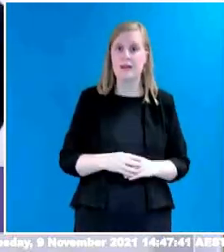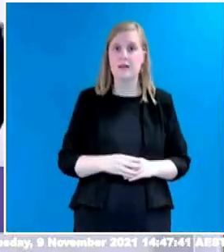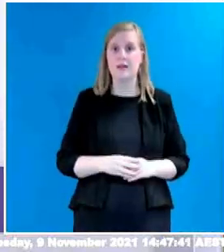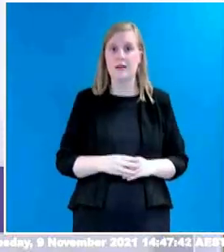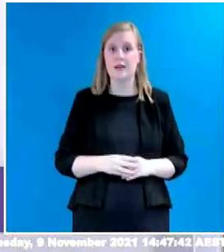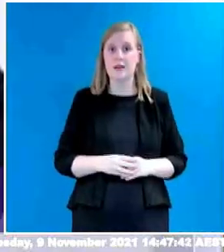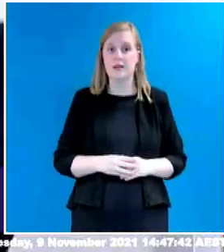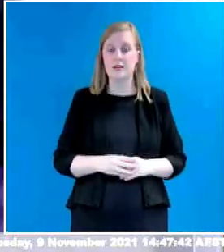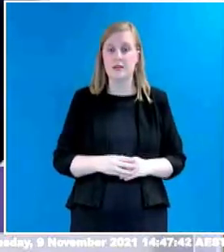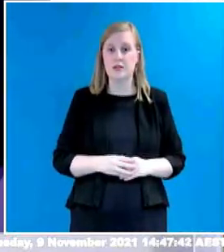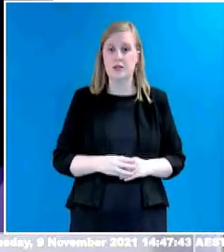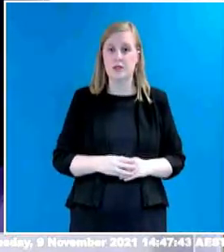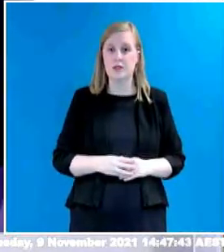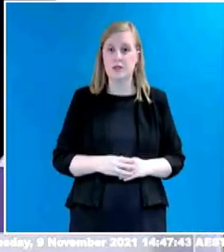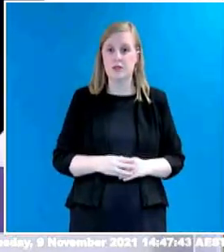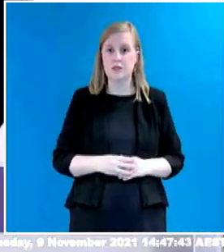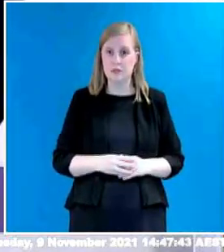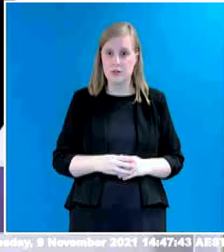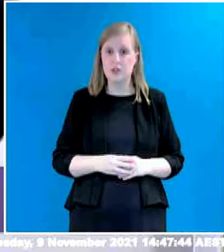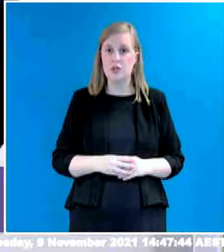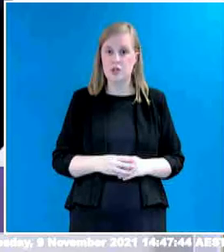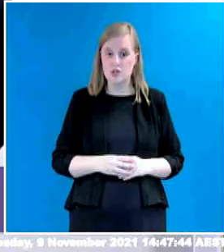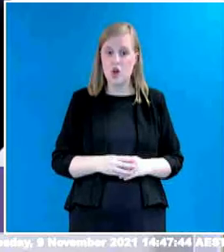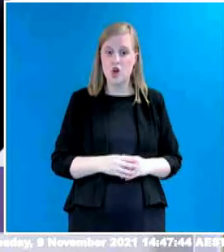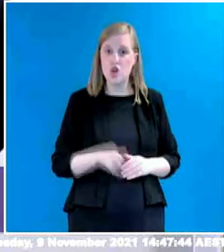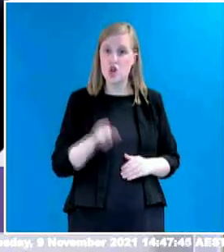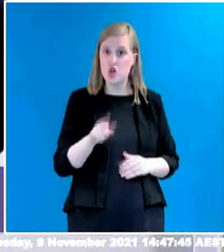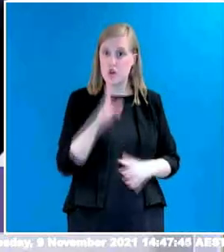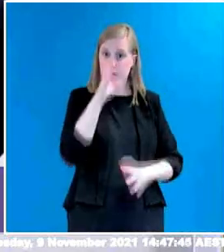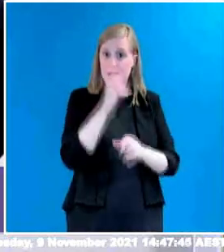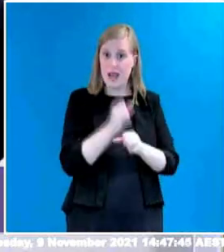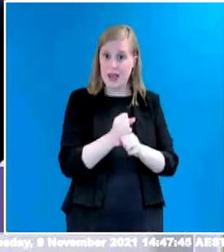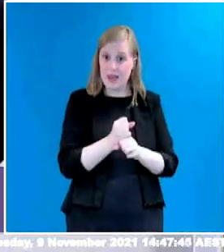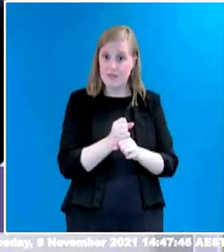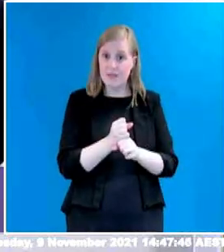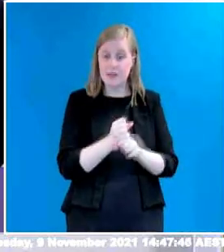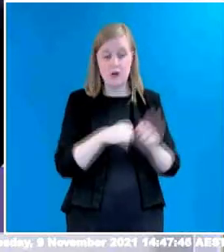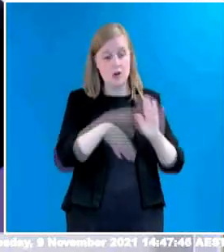Are you seeing immediate realisation in the context of doing not much more than